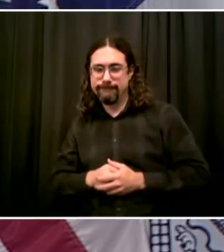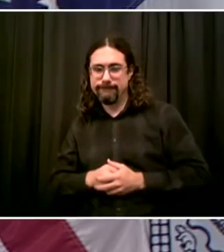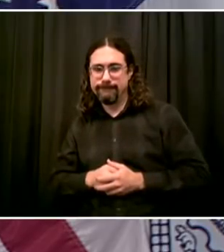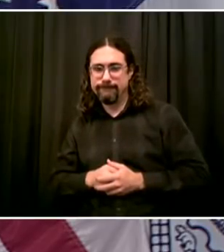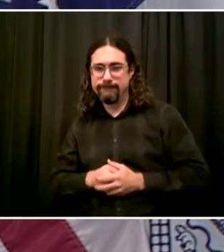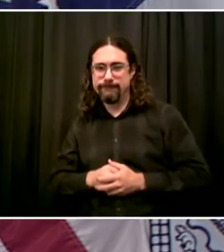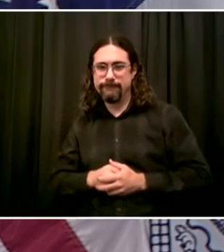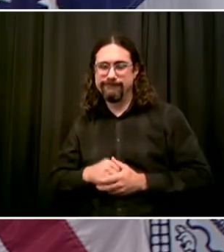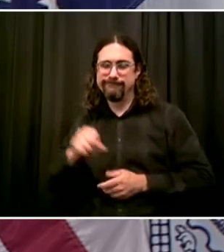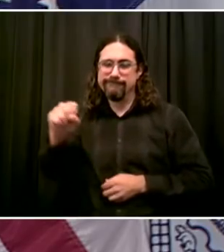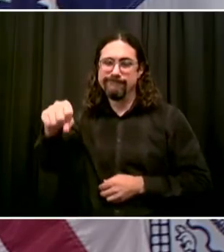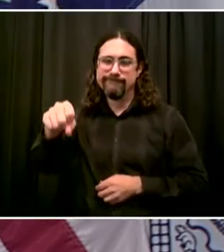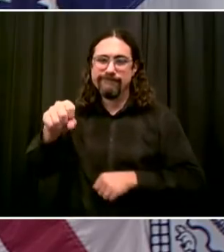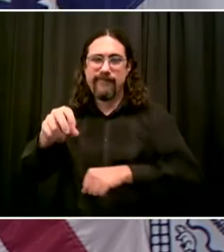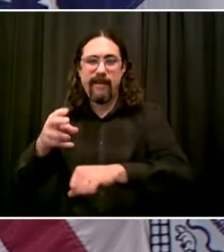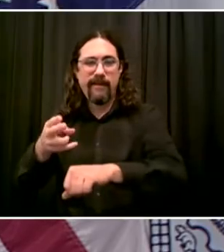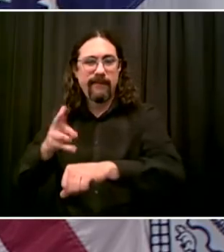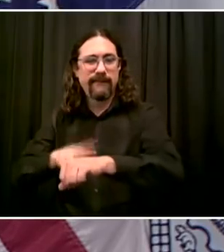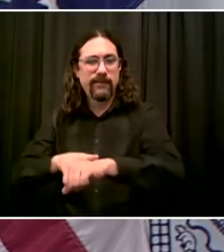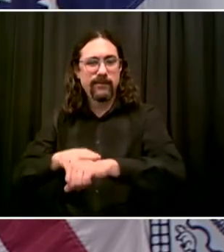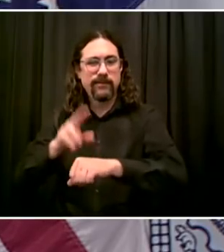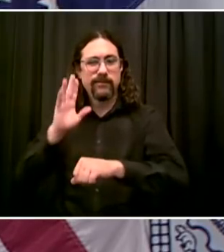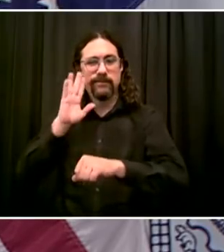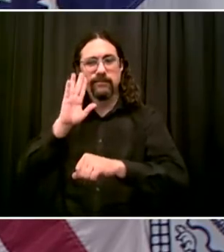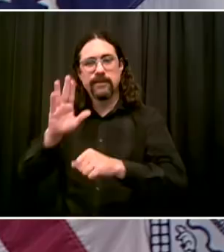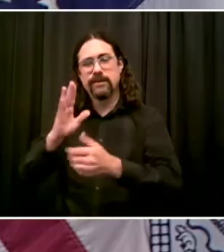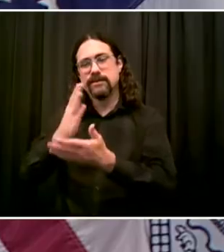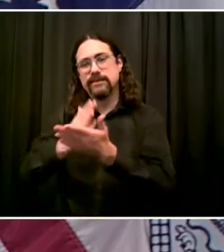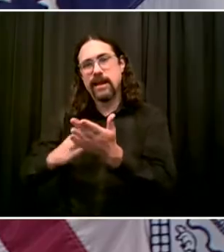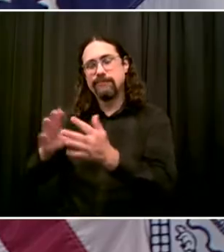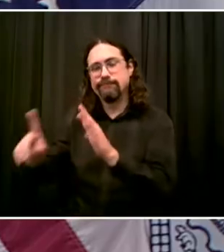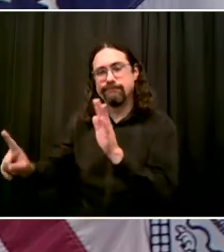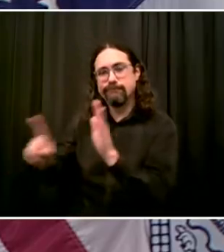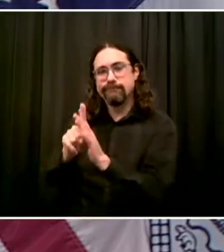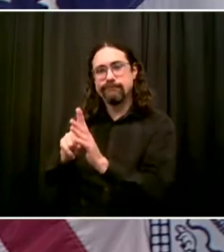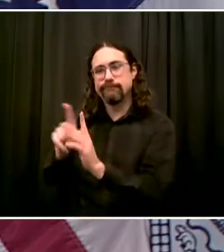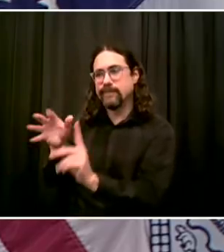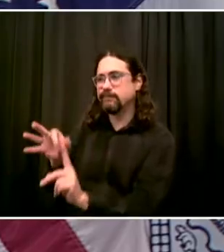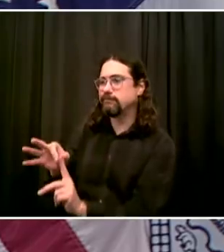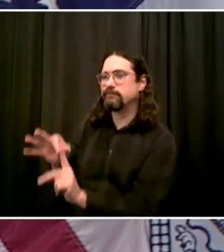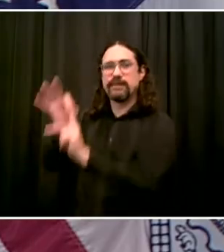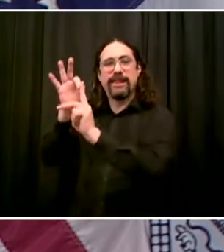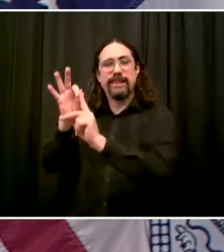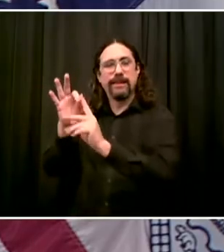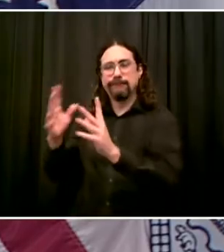UNTO THEMSELVES. WHAT WE ARE TALKING ABOUT IS THE KIND OF OVERTIME THT AIS